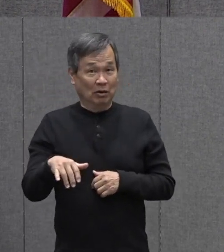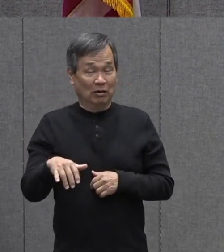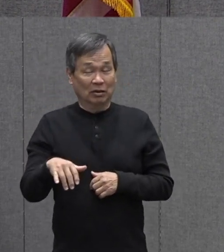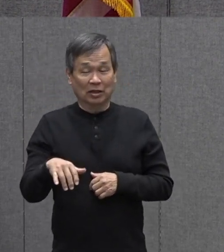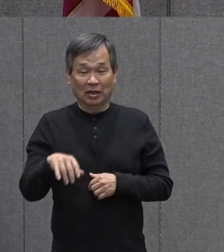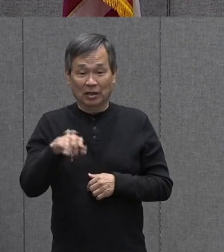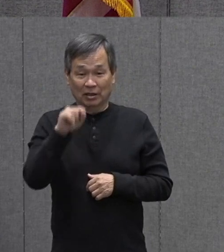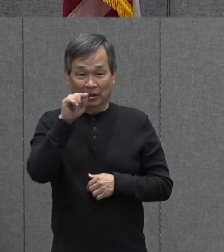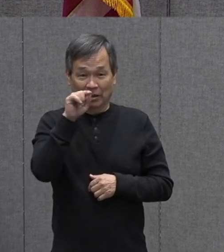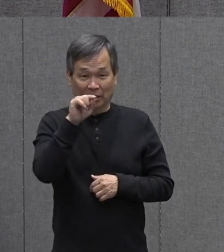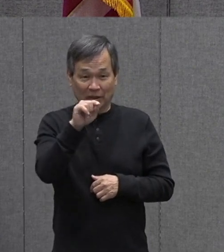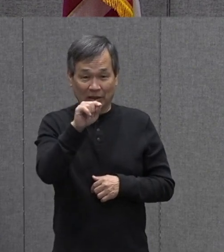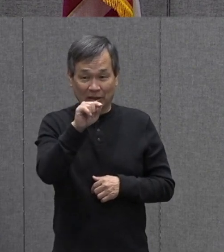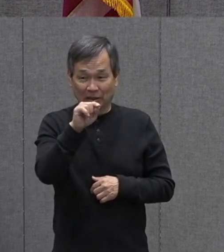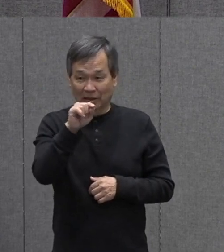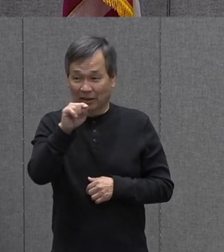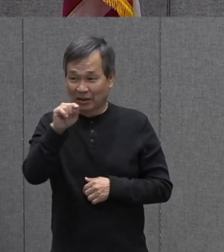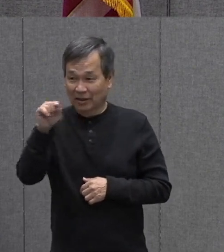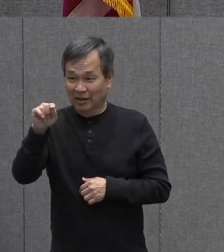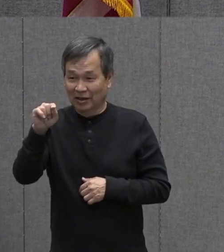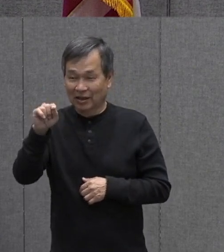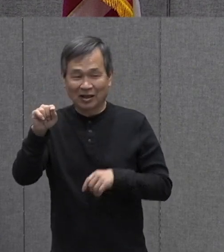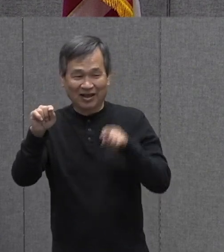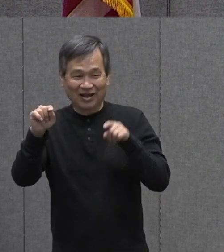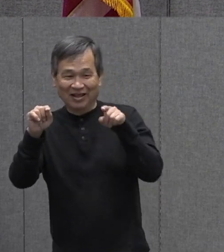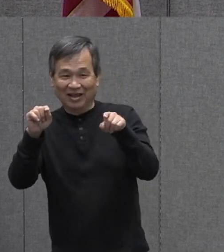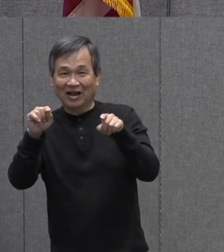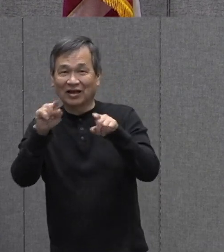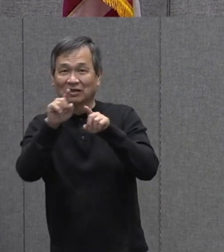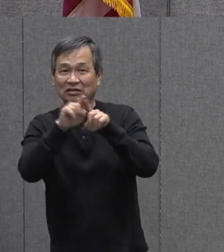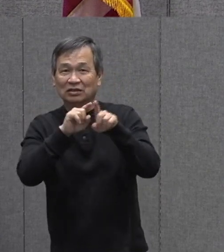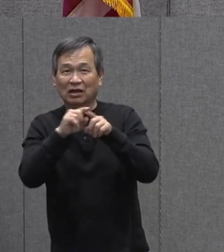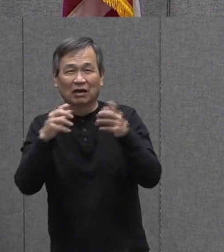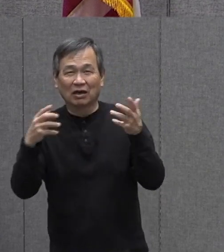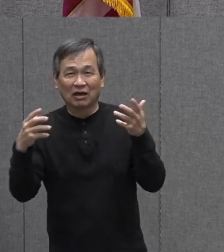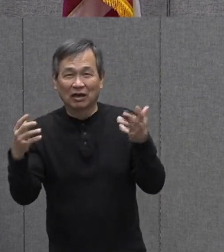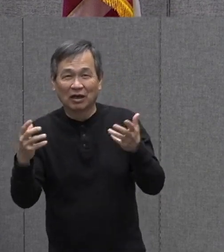and I'm going to label my star as home,